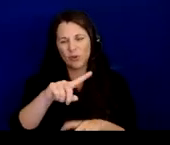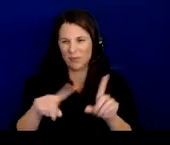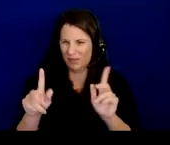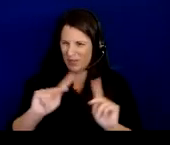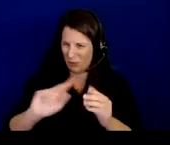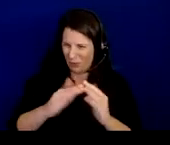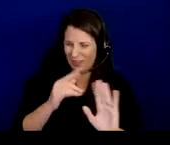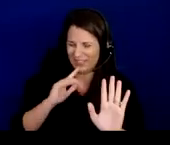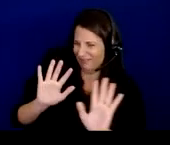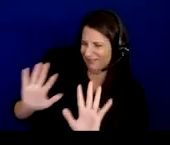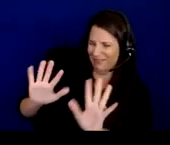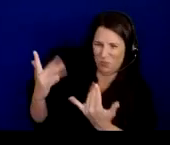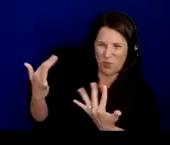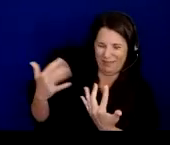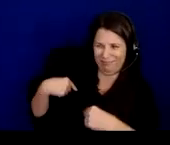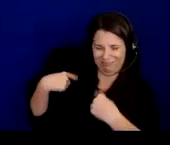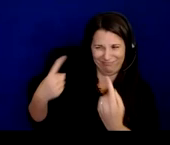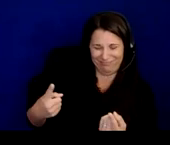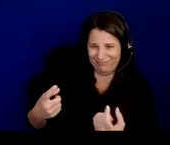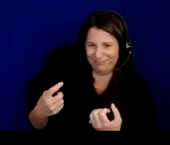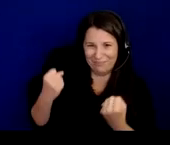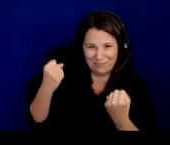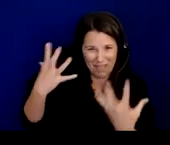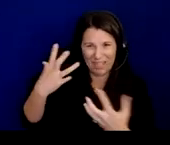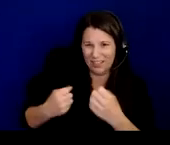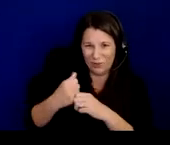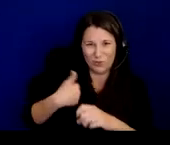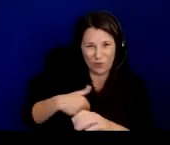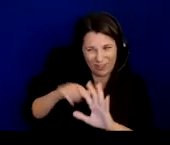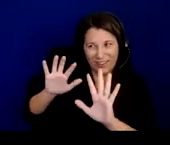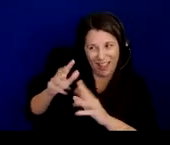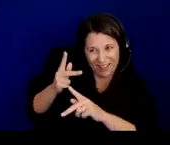What are you doing here? Right. We need to sort of address those stereo